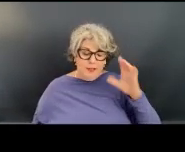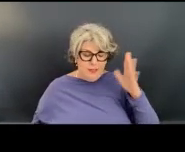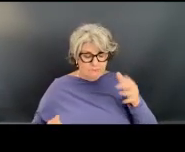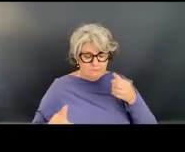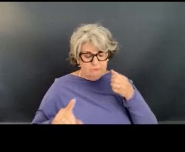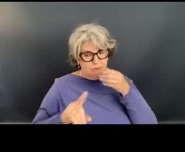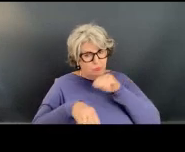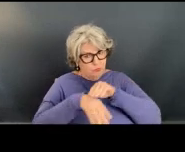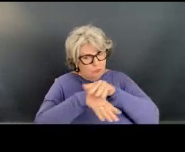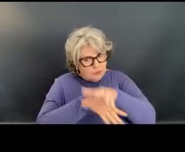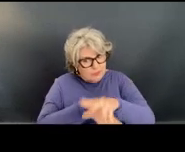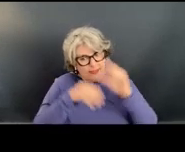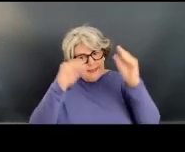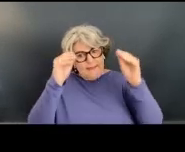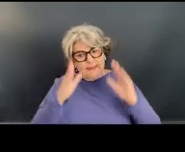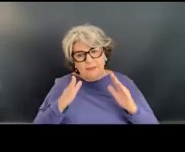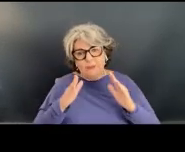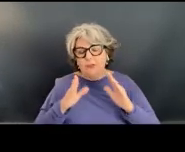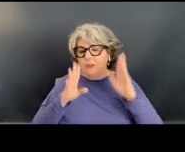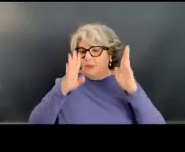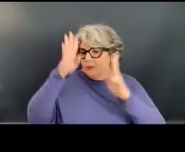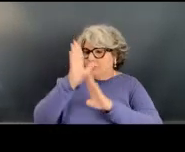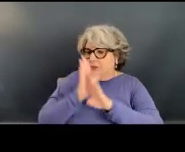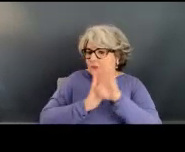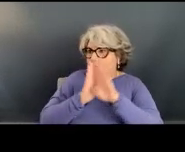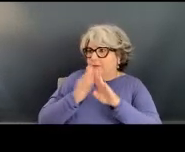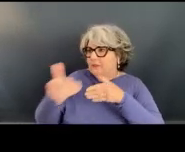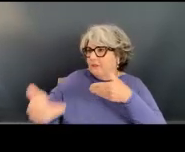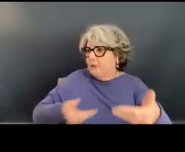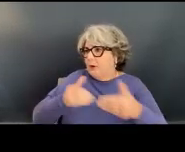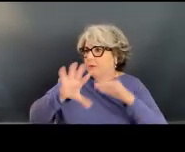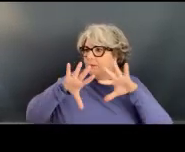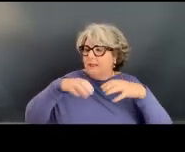can be towards creating a welcoming classroom given the support.